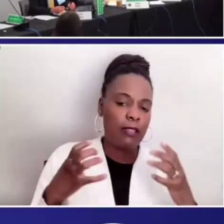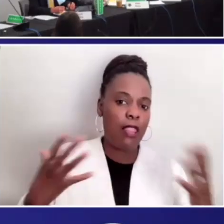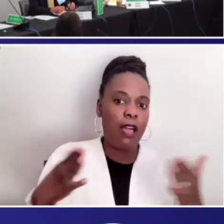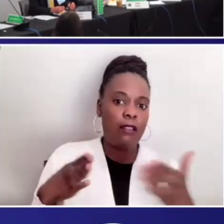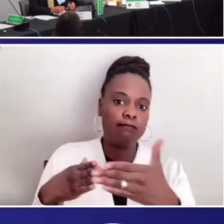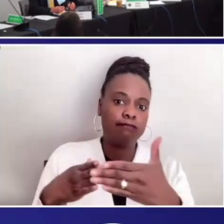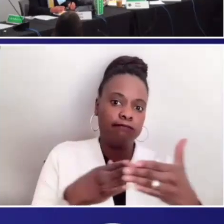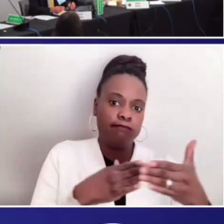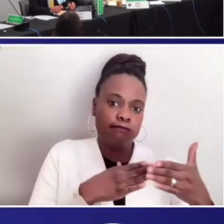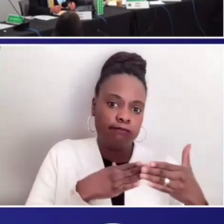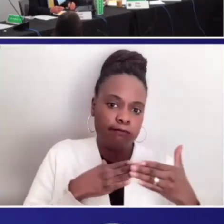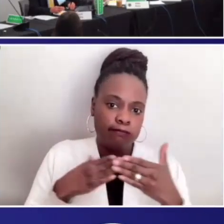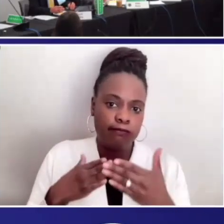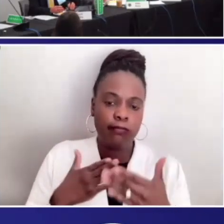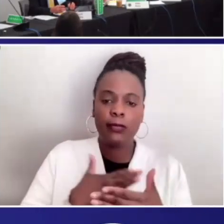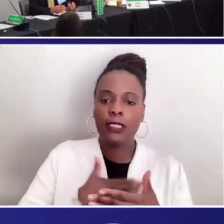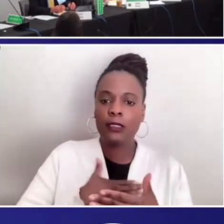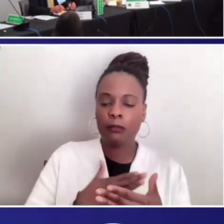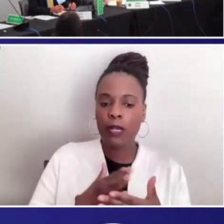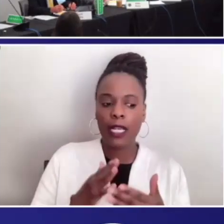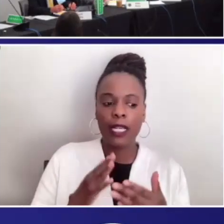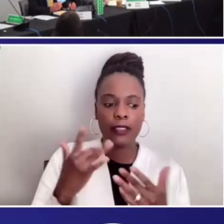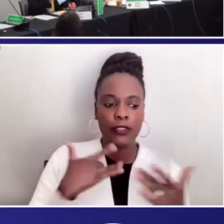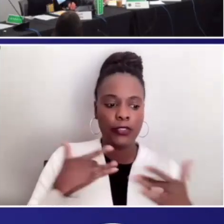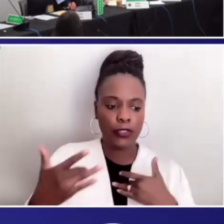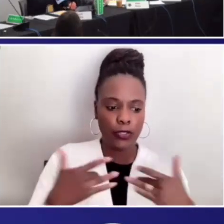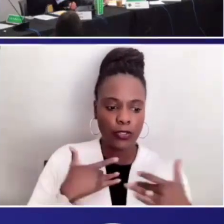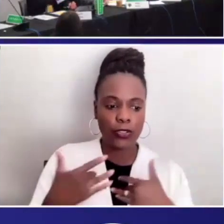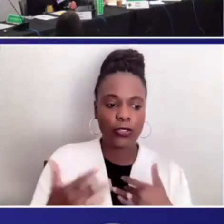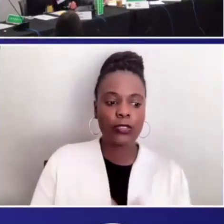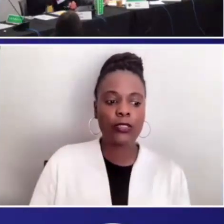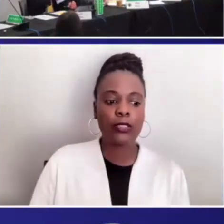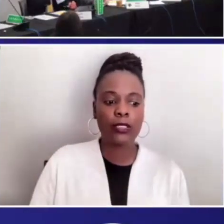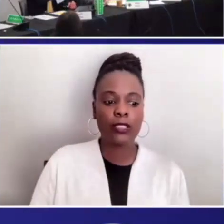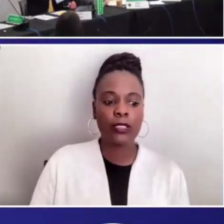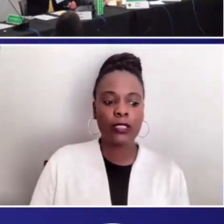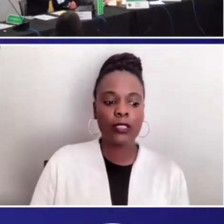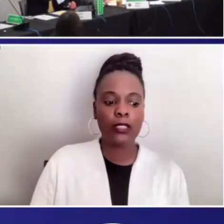my concern. So I think that the fact -- I don't fully understand why you guys